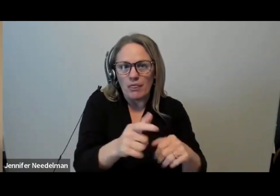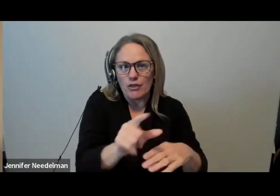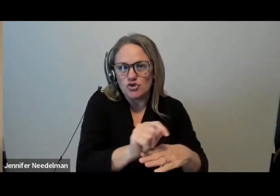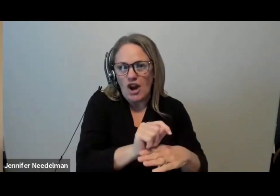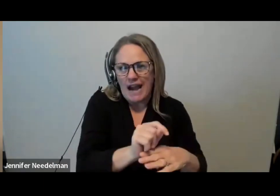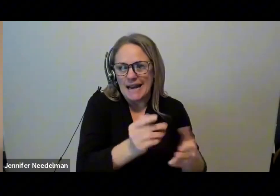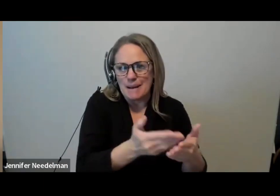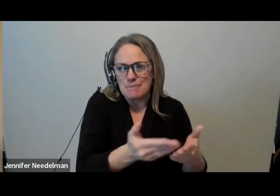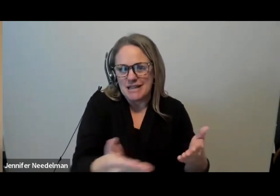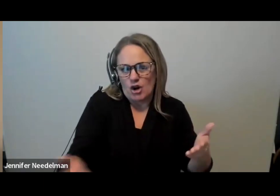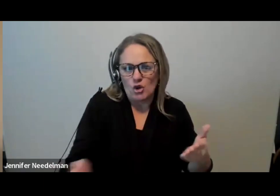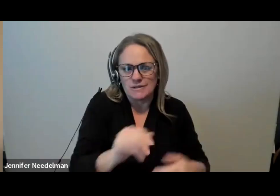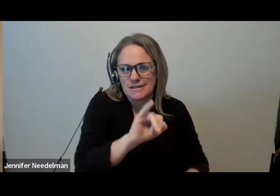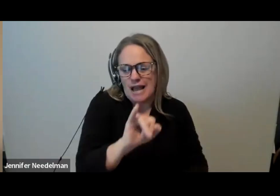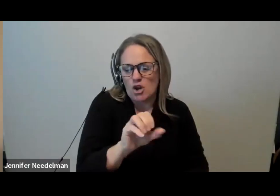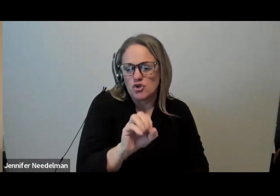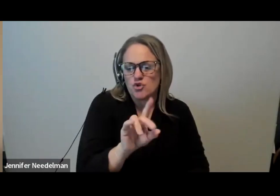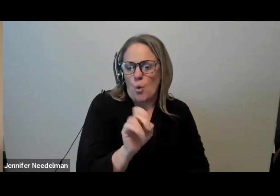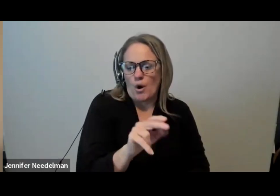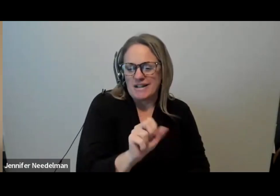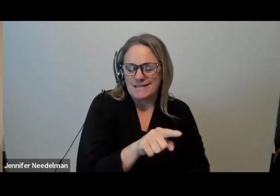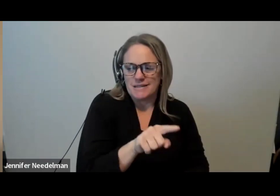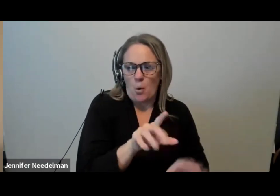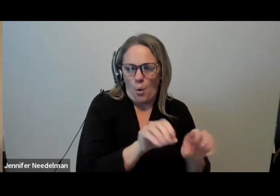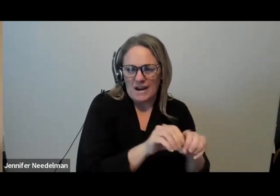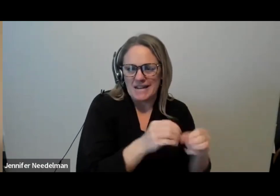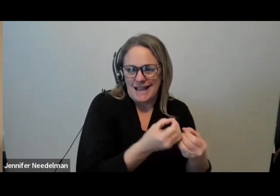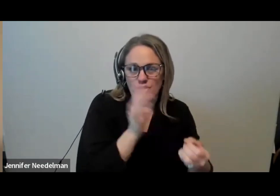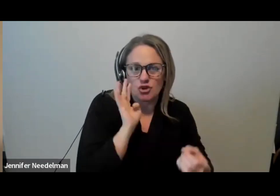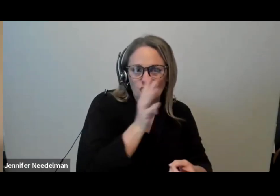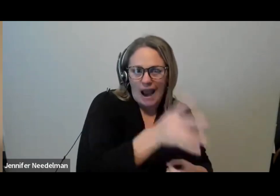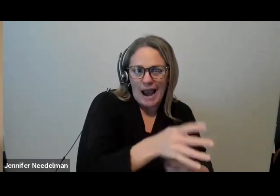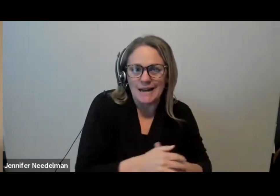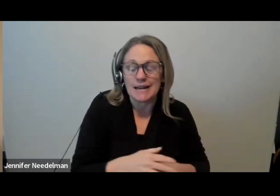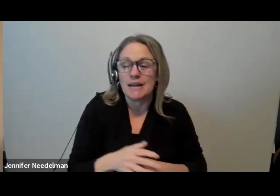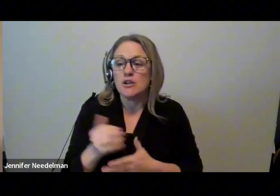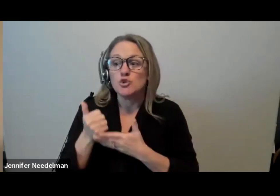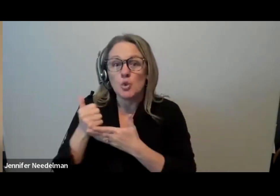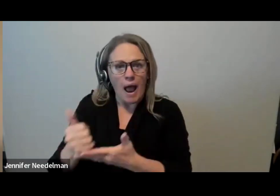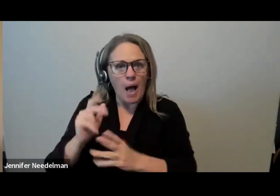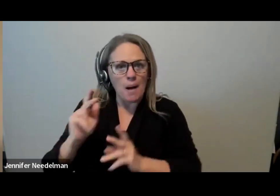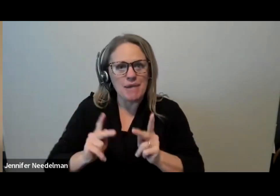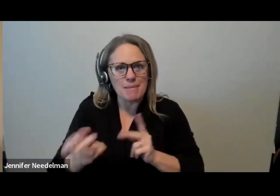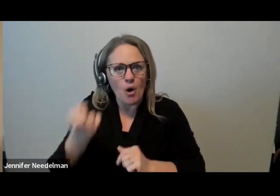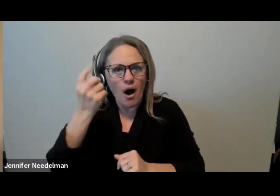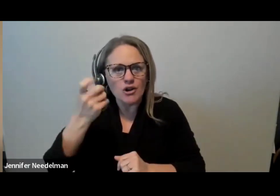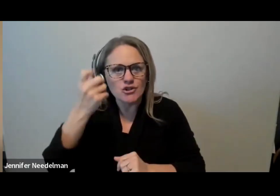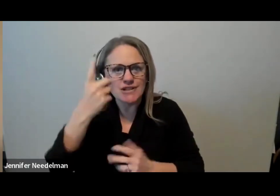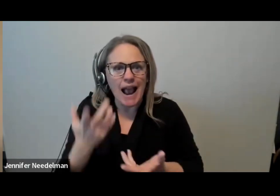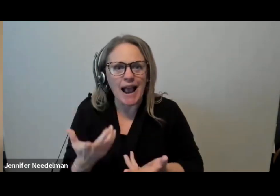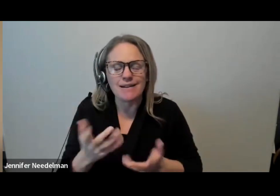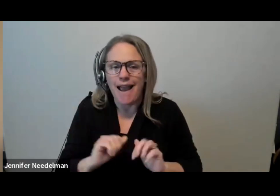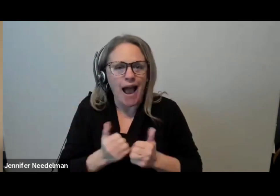that Jordan's organization has created in terms of helping people understand even how to interface with some of these topics.